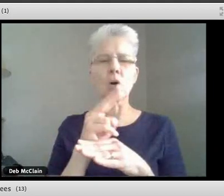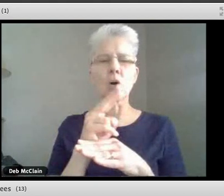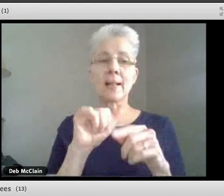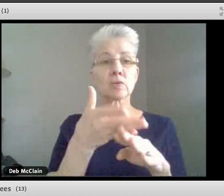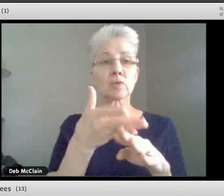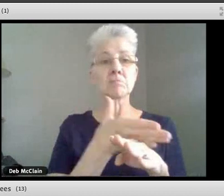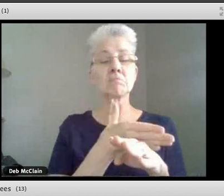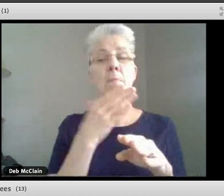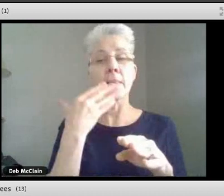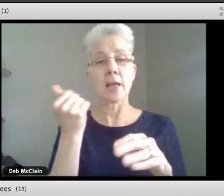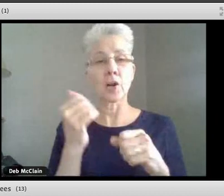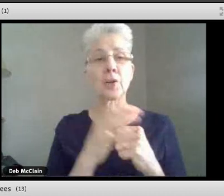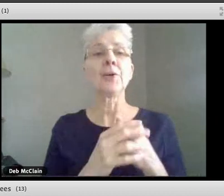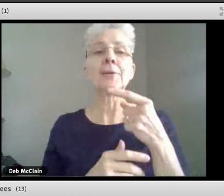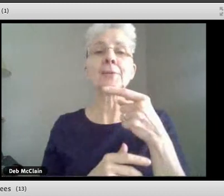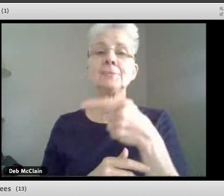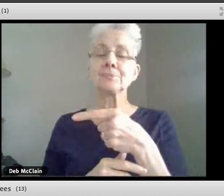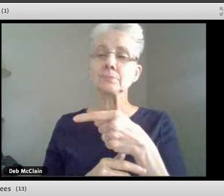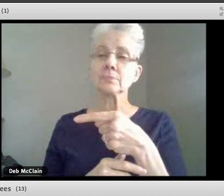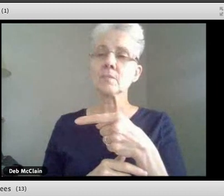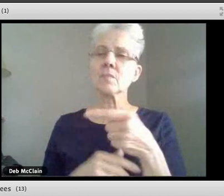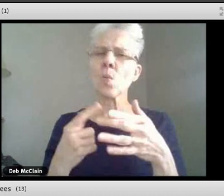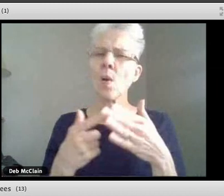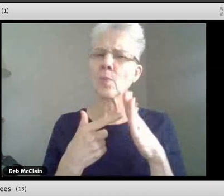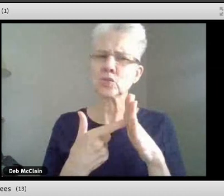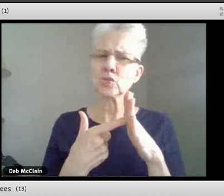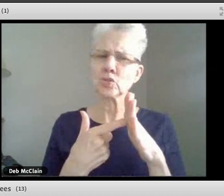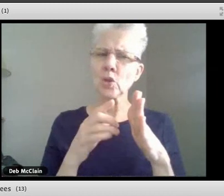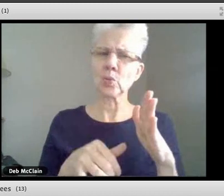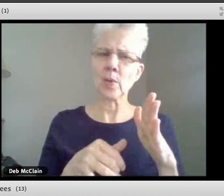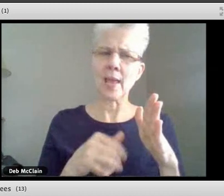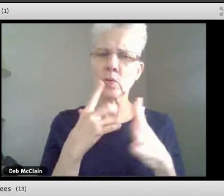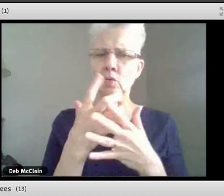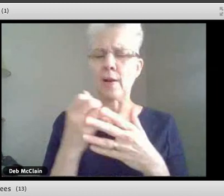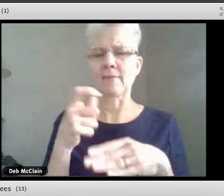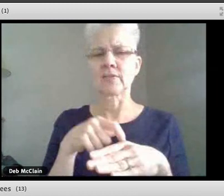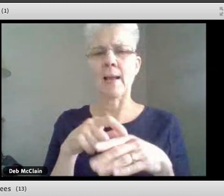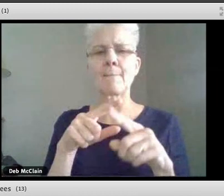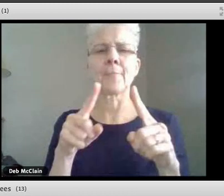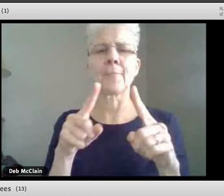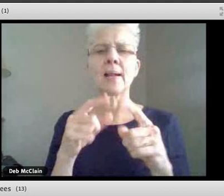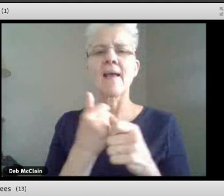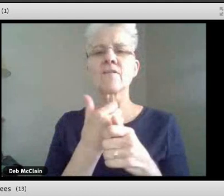and we're going to run out of time, but everything is here for you to look at later. There's some apps that simulate